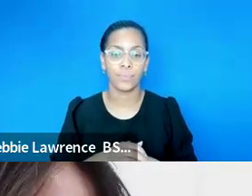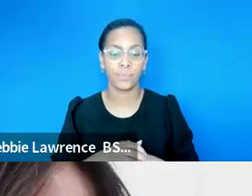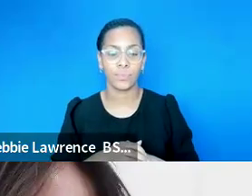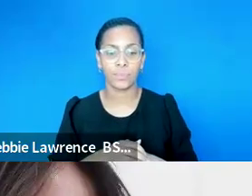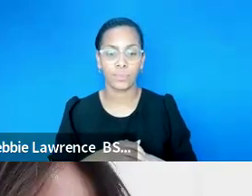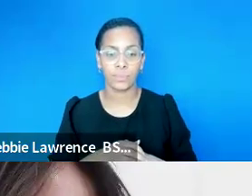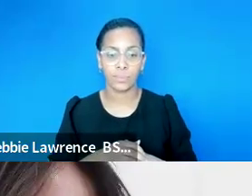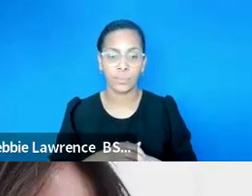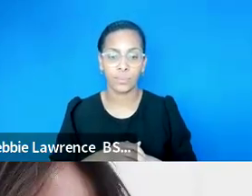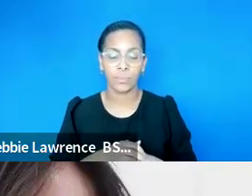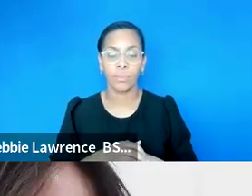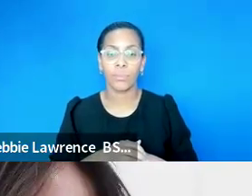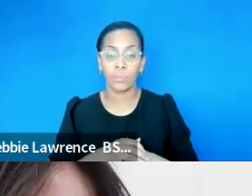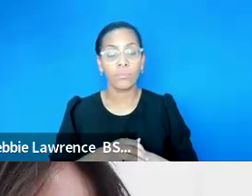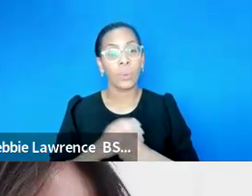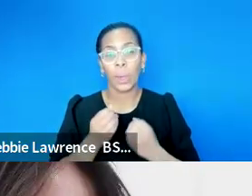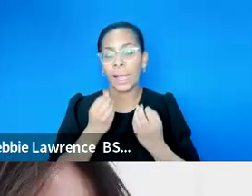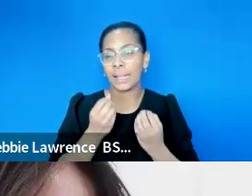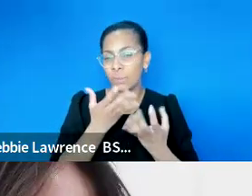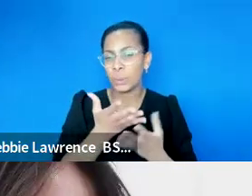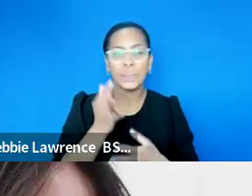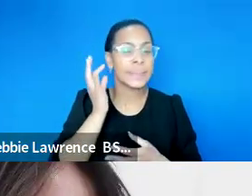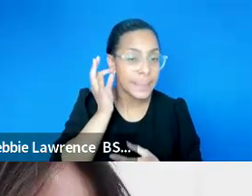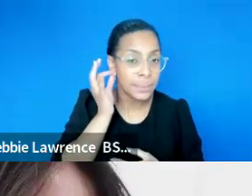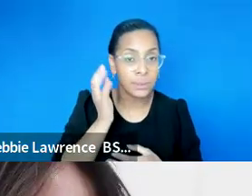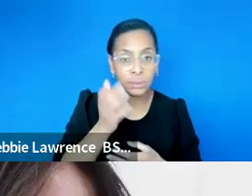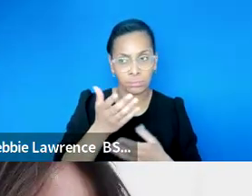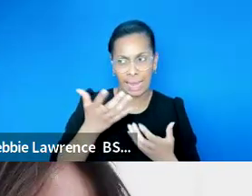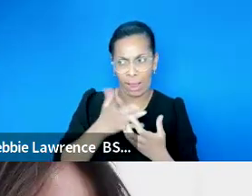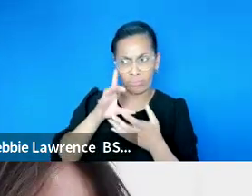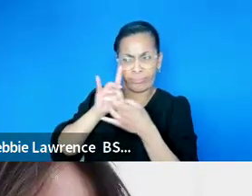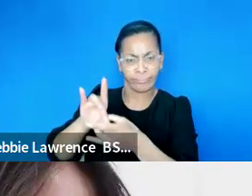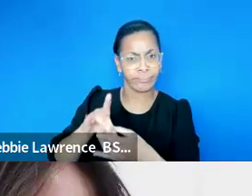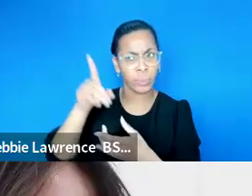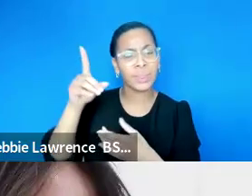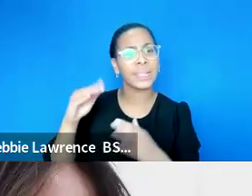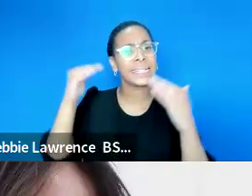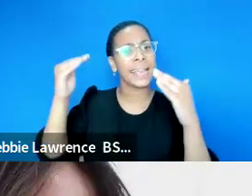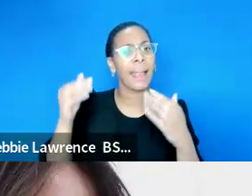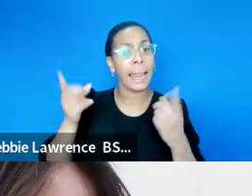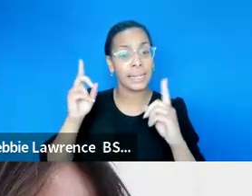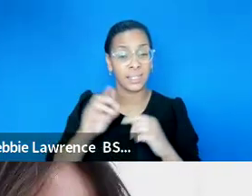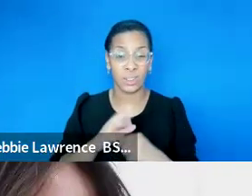So some key tips for working with senior leaders. Senior leaders are, as I've said before, incredibly busy people.